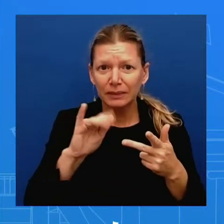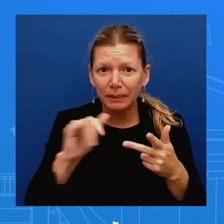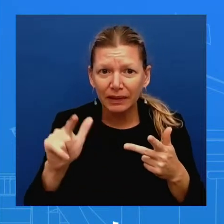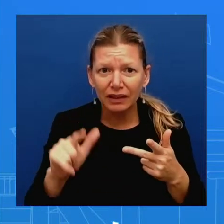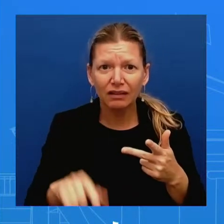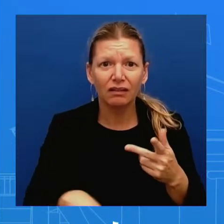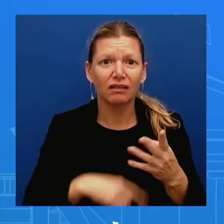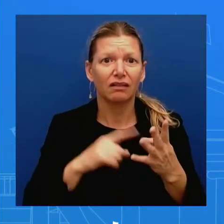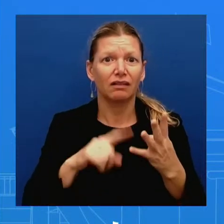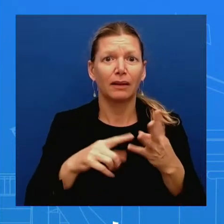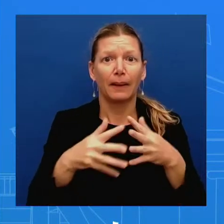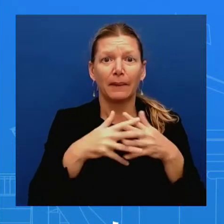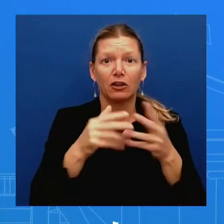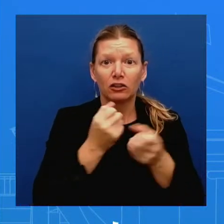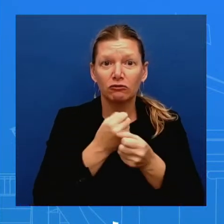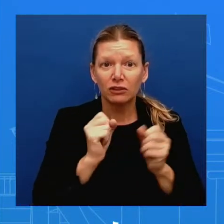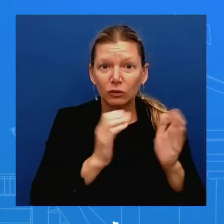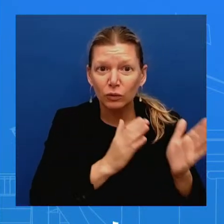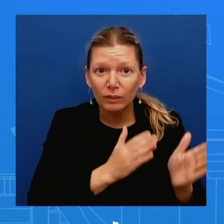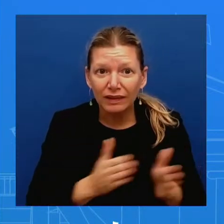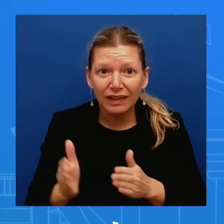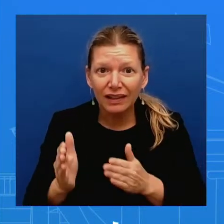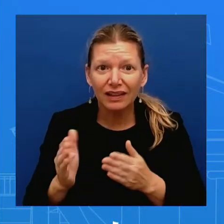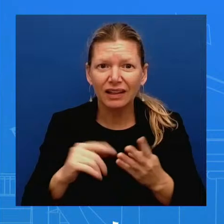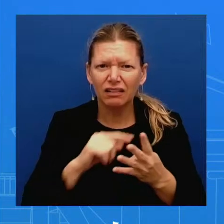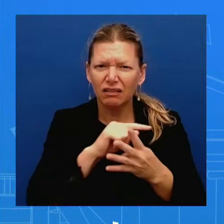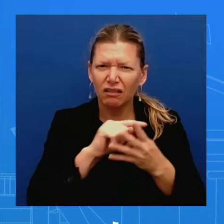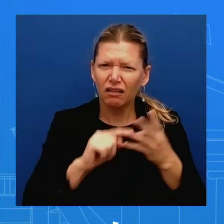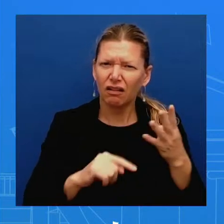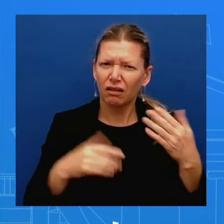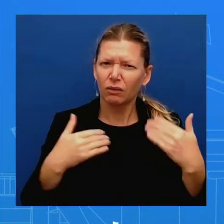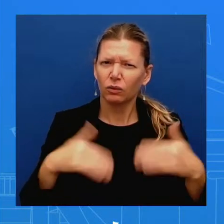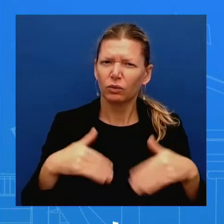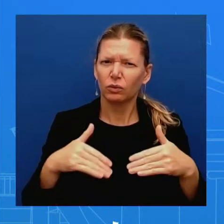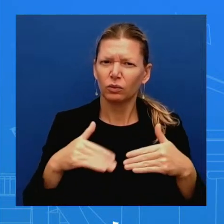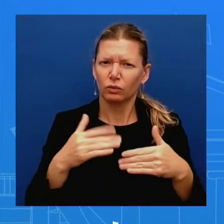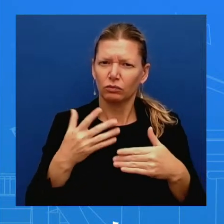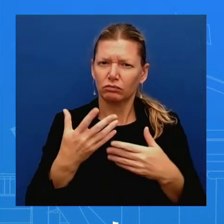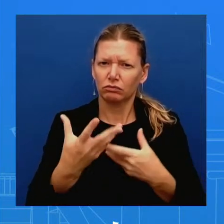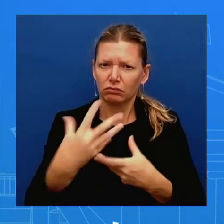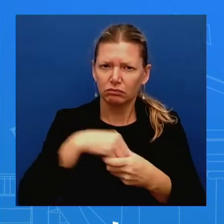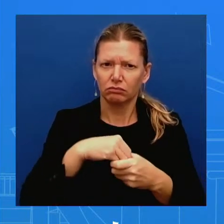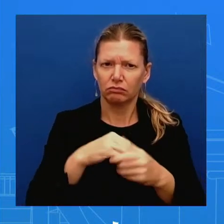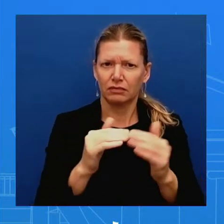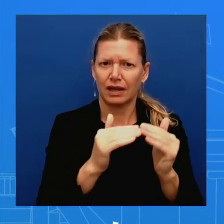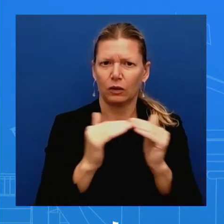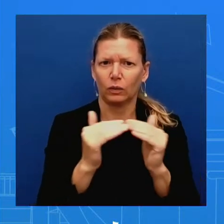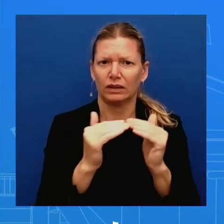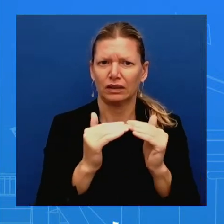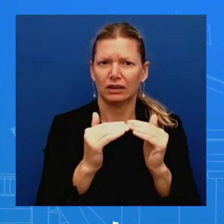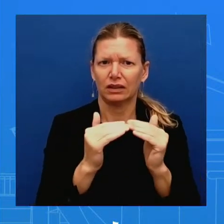And it's led to record amounts of contracting -- I think $76 billion this past year for small, minority-owned businesses --